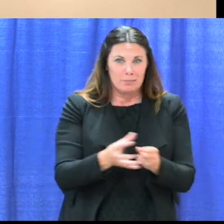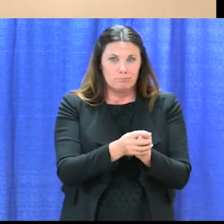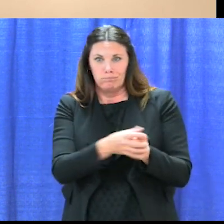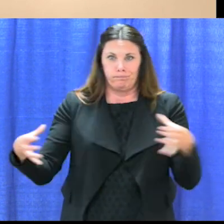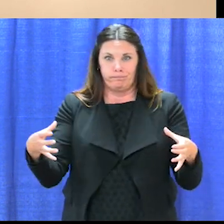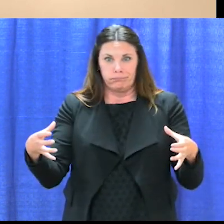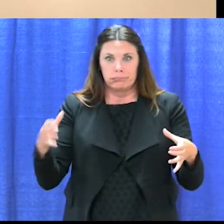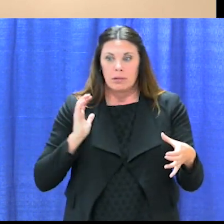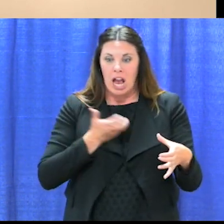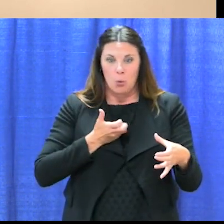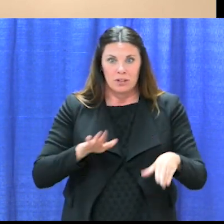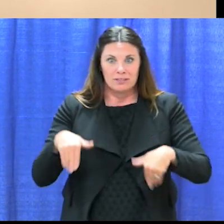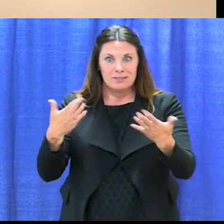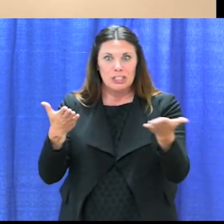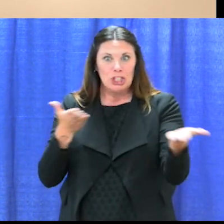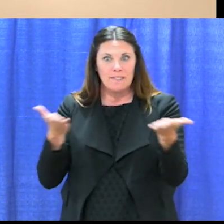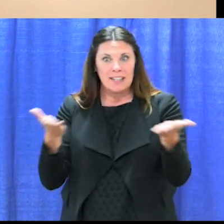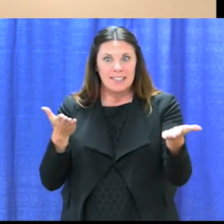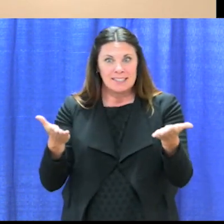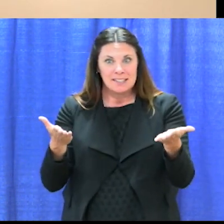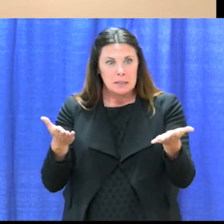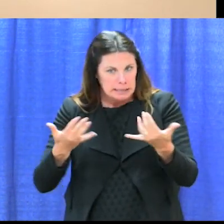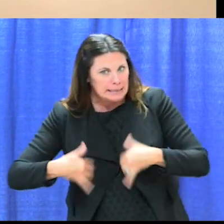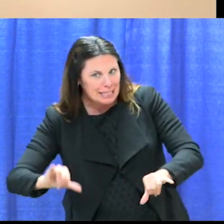but we still have work to do and we're cognizant about that.